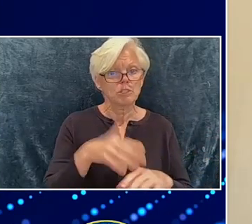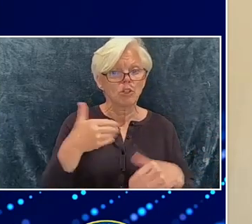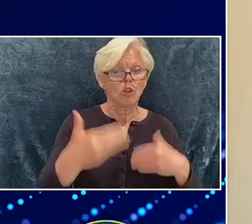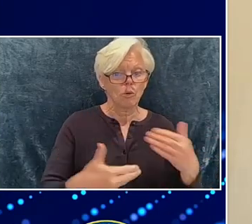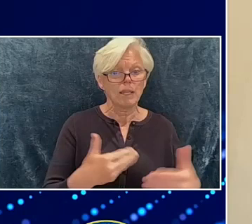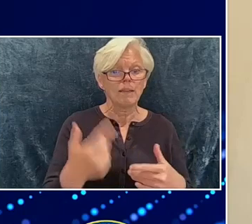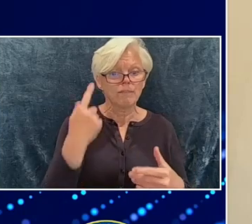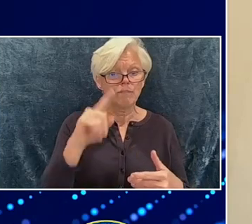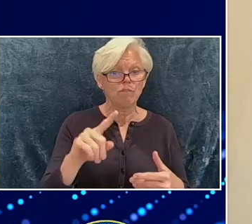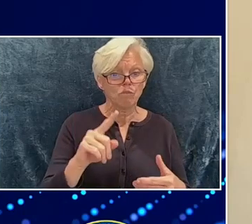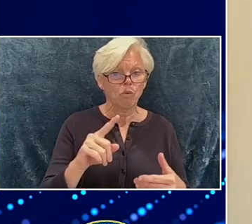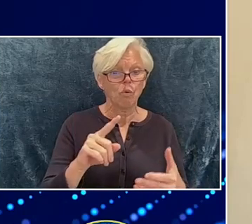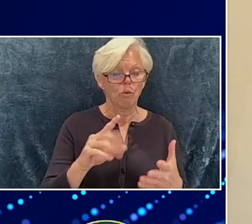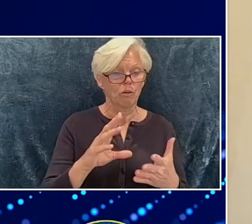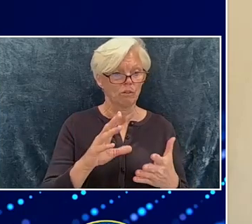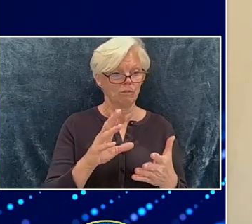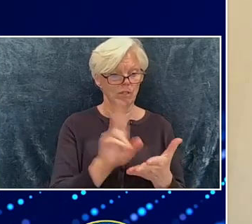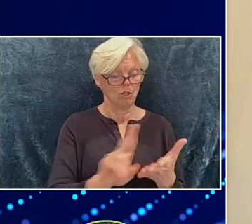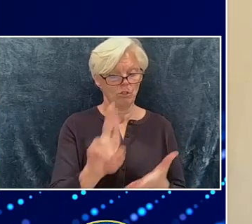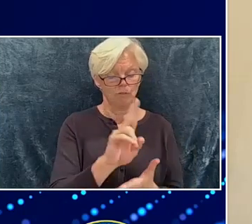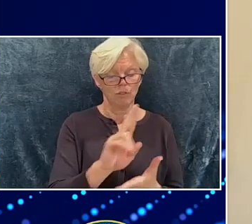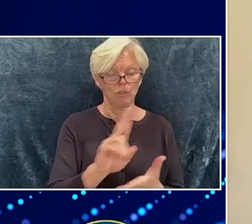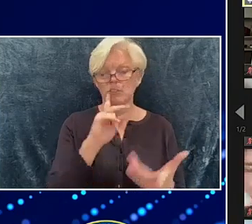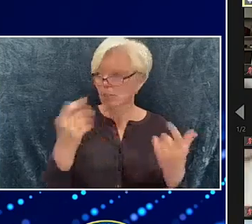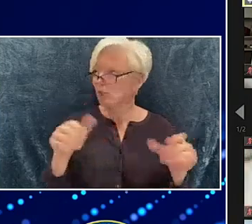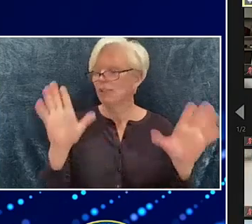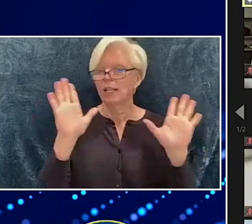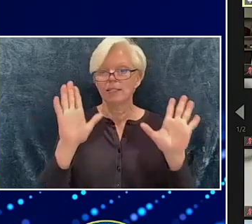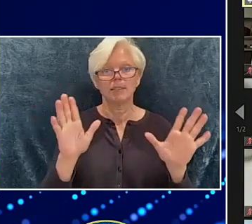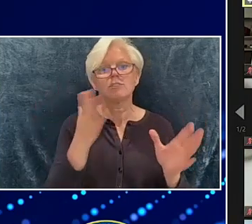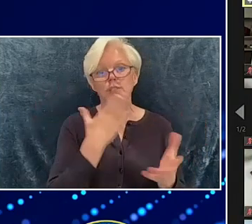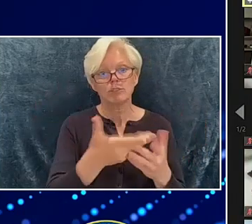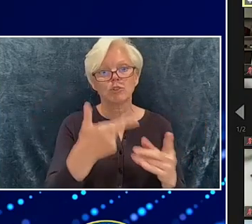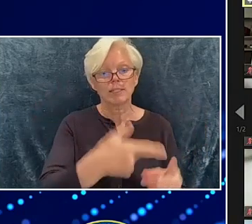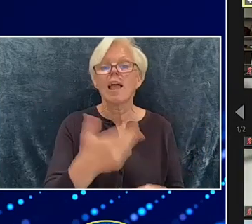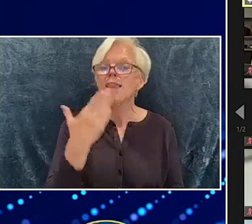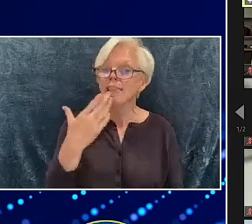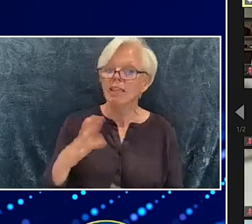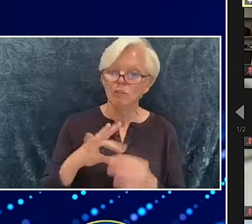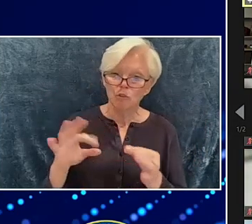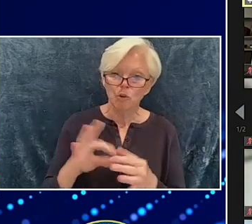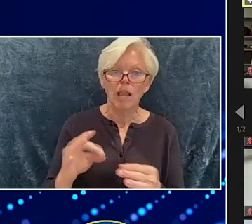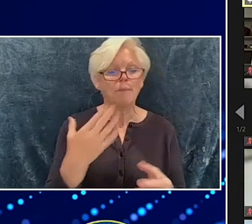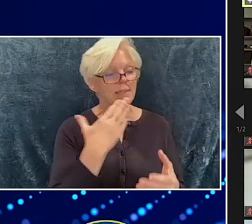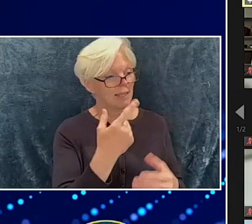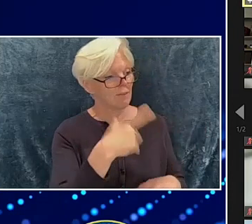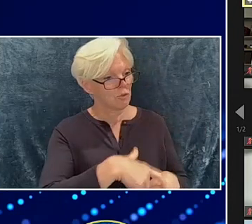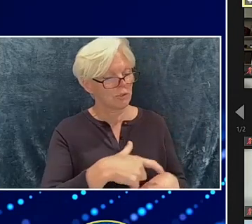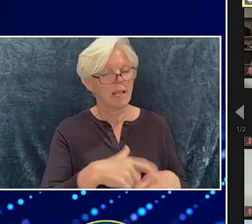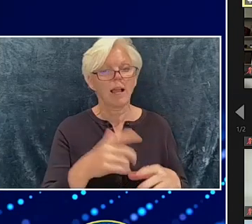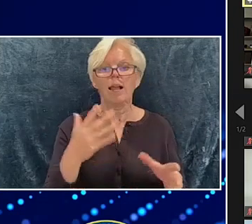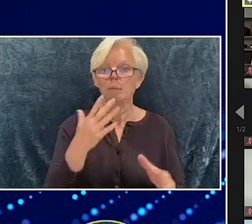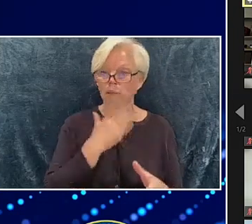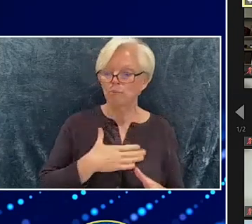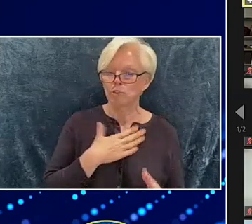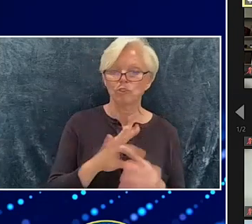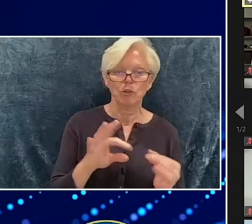Thank you for your time. Thank you for your comment, James. We appreciate it. Alright, Krystil, I